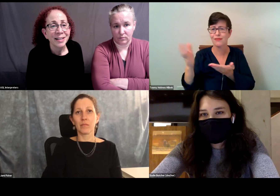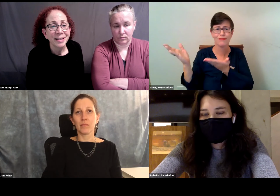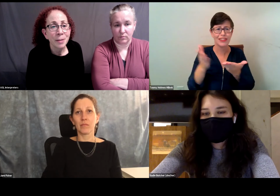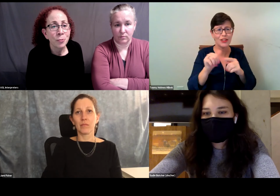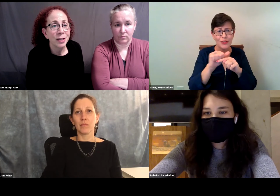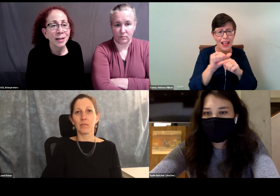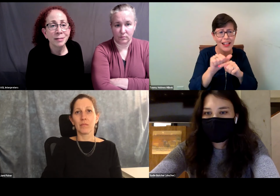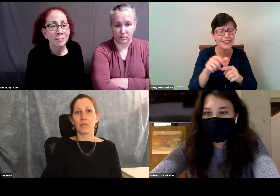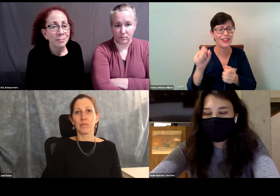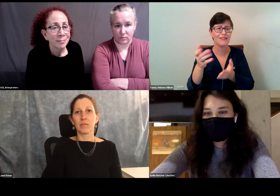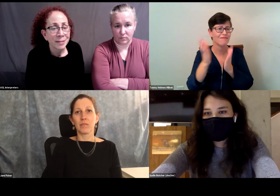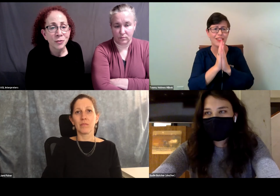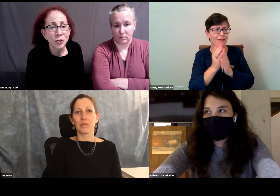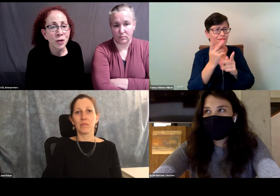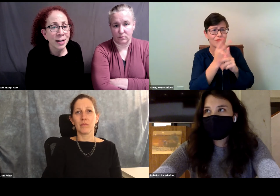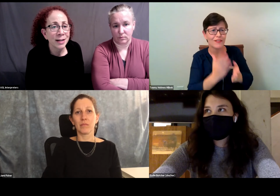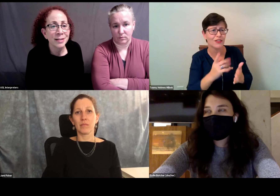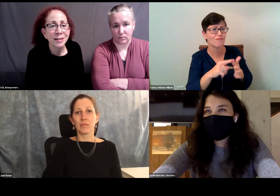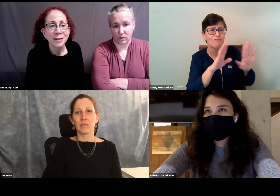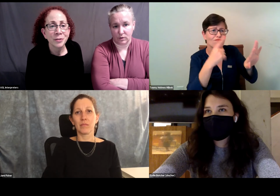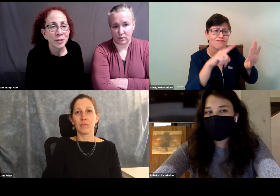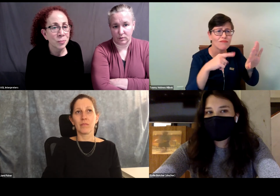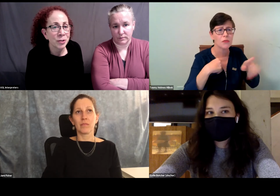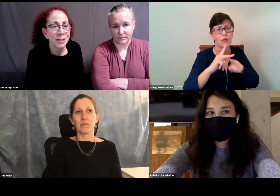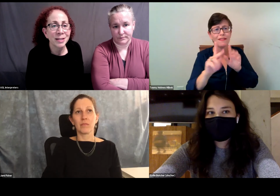They bring in different trainings different experiences